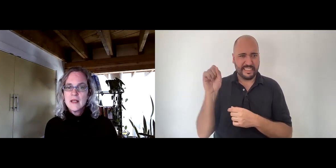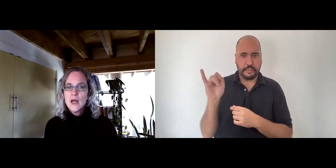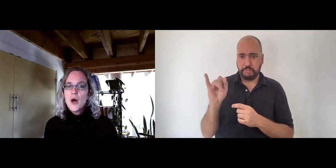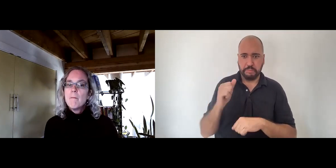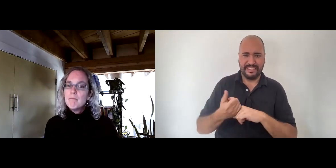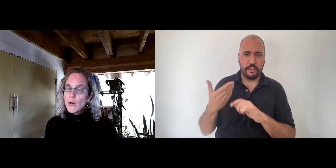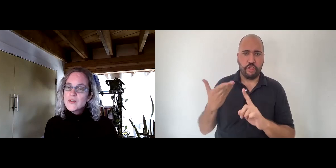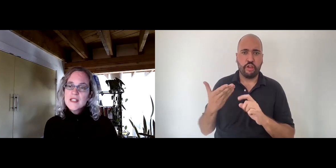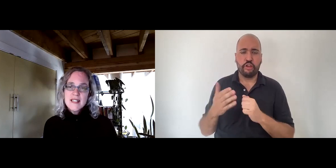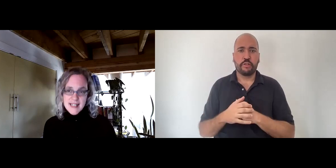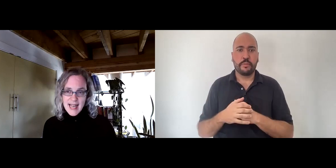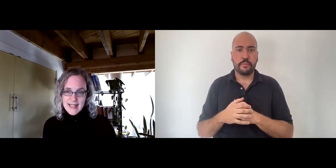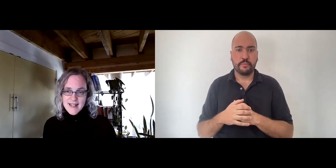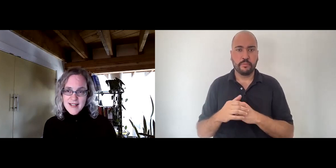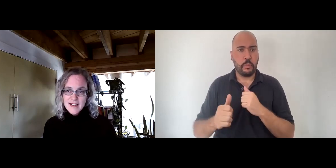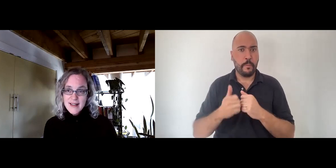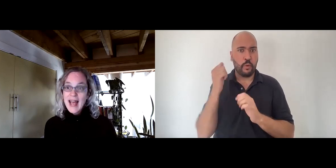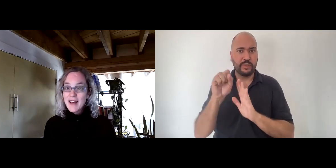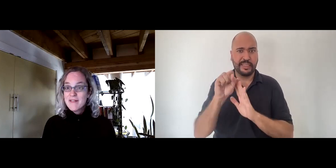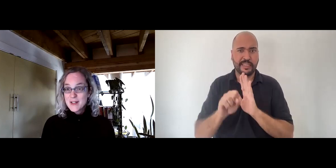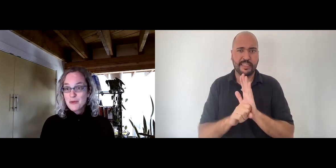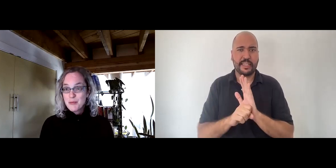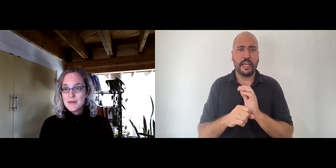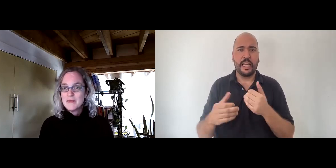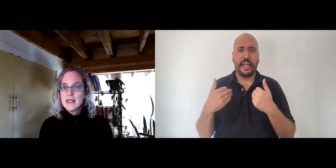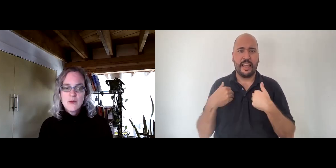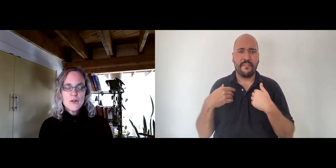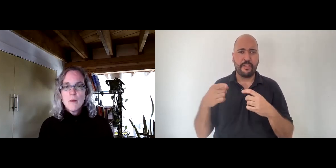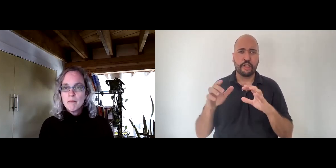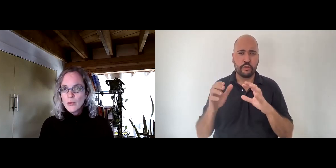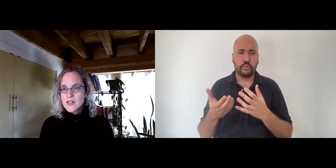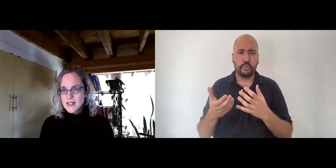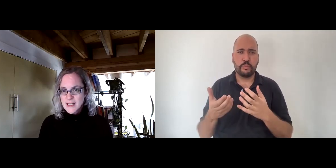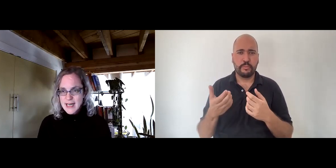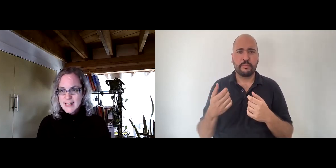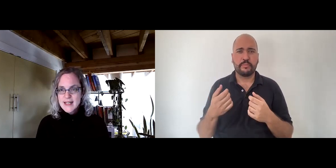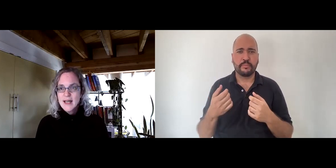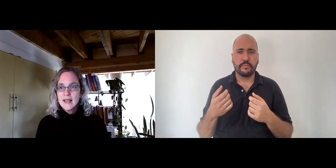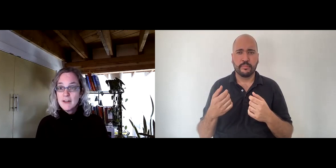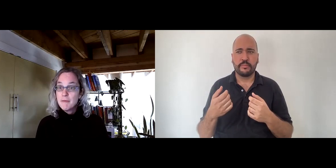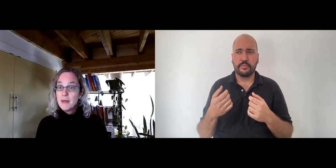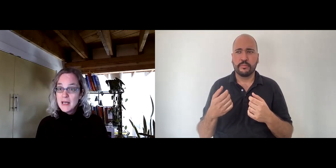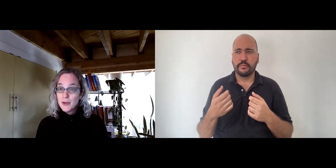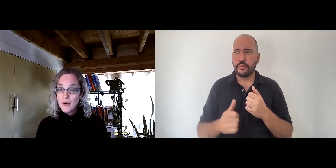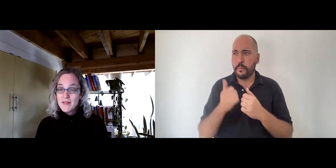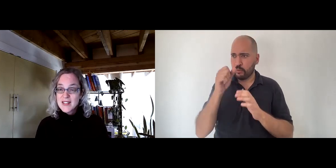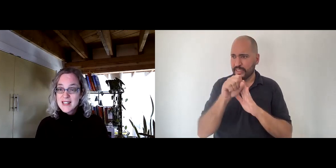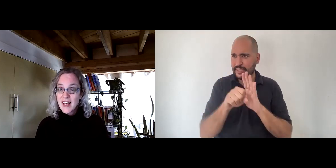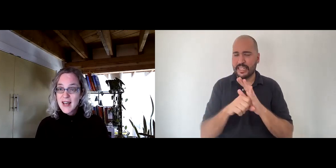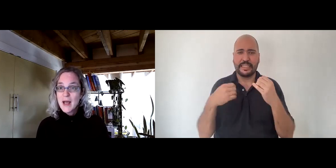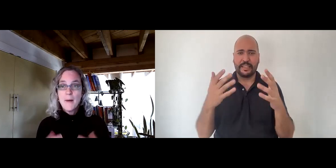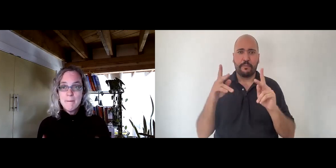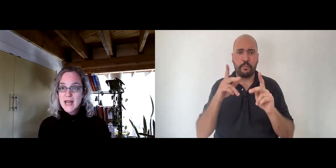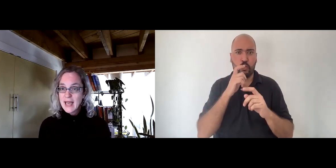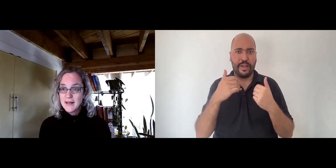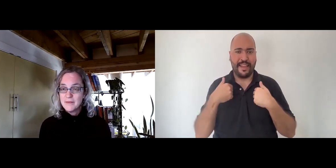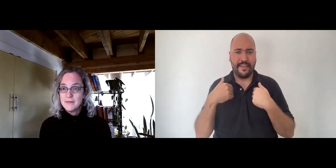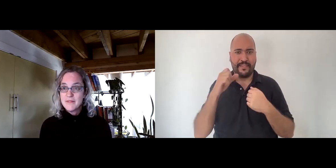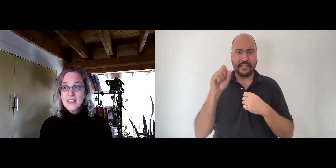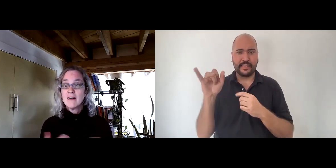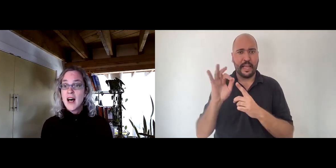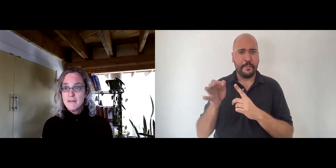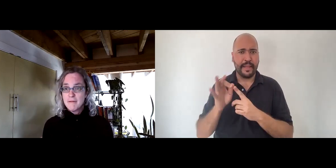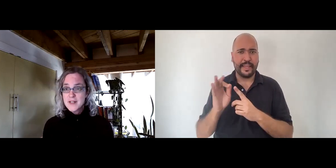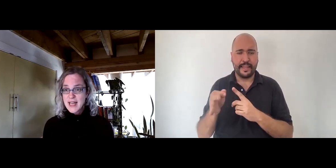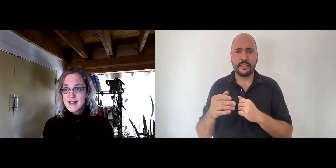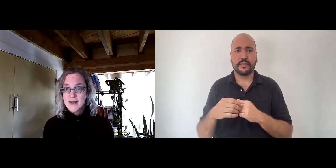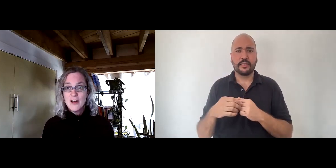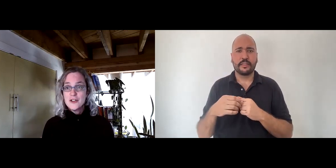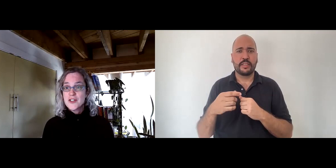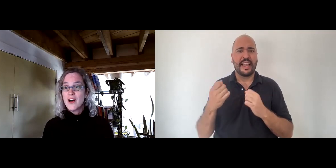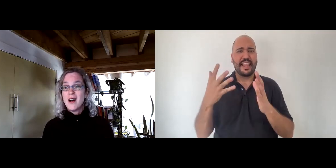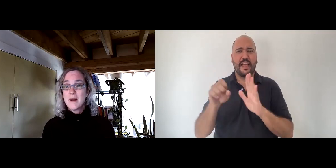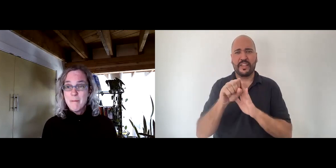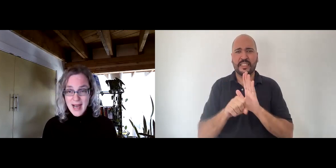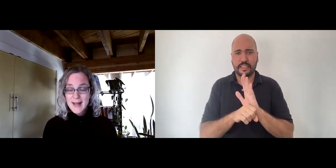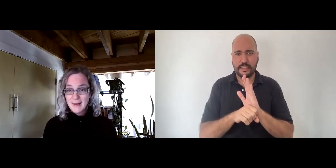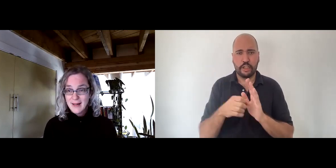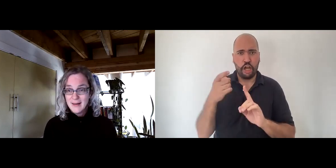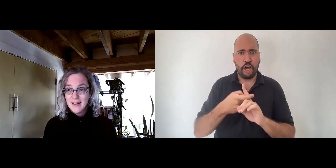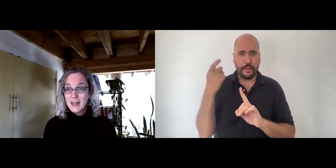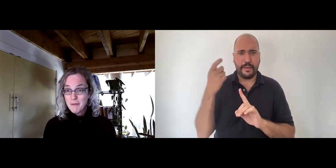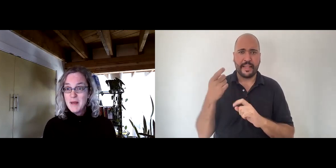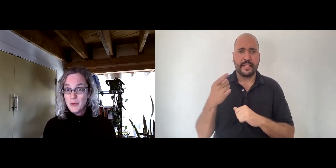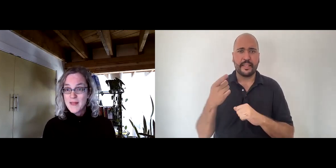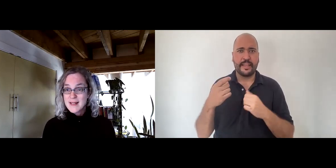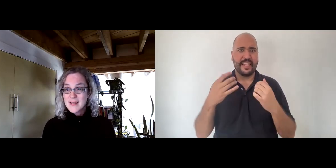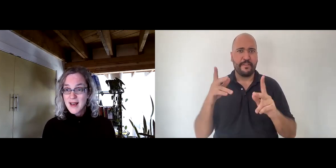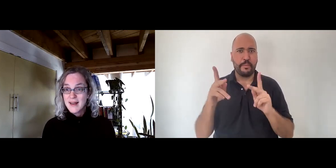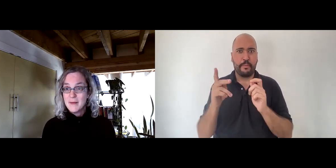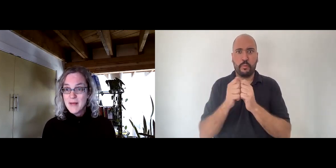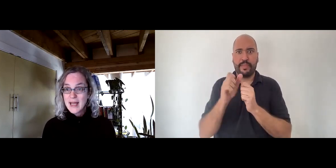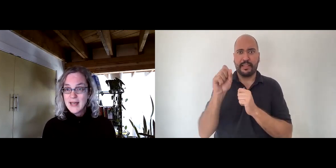Most States have this group. In other words, most States give people who have SSI Medicaid. In fact lot of States just automatically give people with SSI Medicaid.